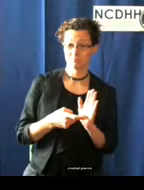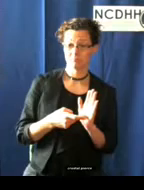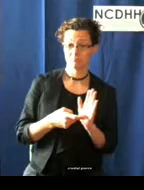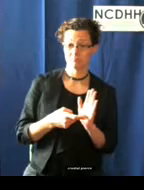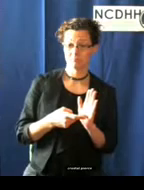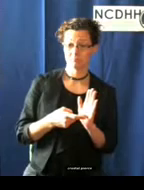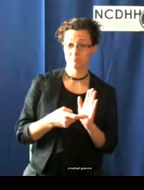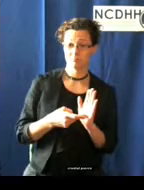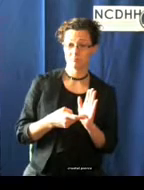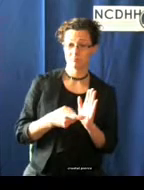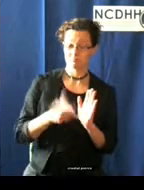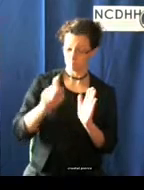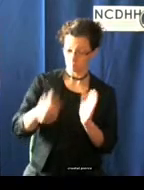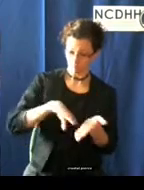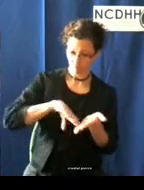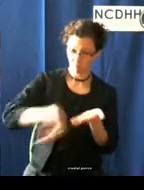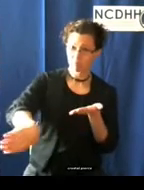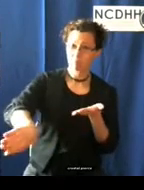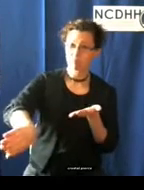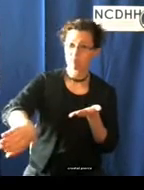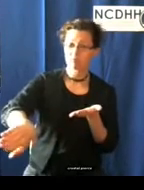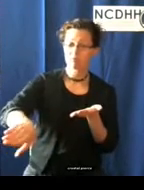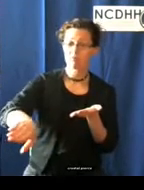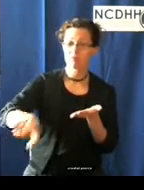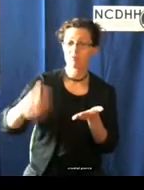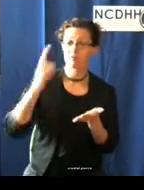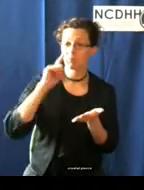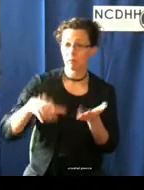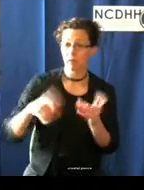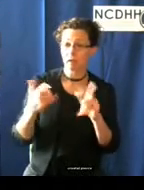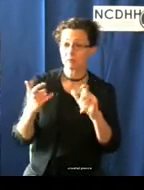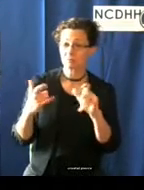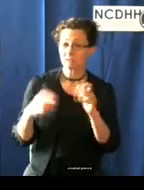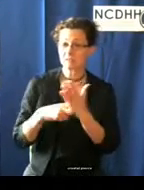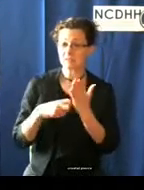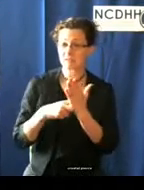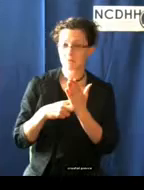LET YOU GO FOR THE SPEEDING TICKET THAT JUST MEANS THAT IF AN INTERPRETER